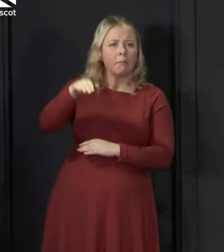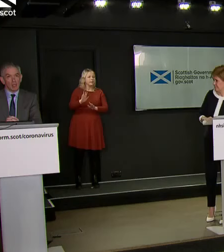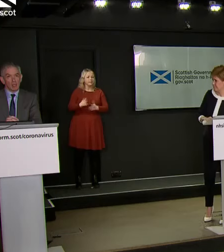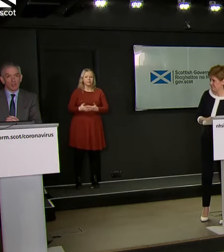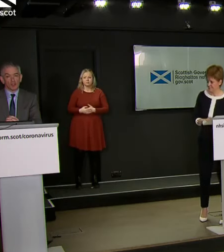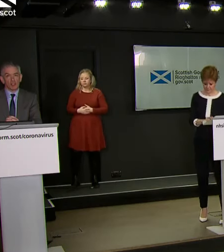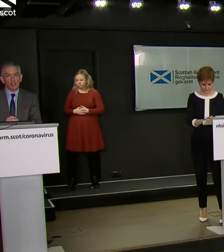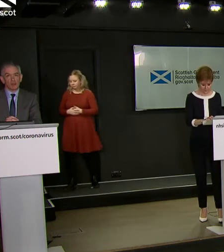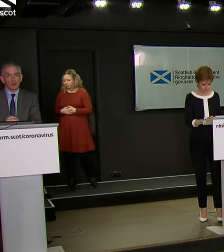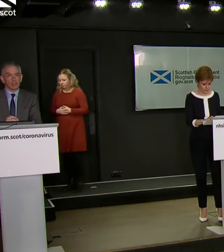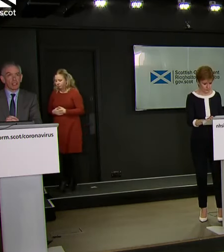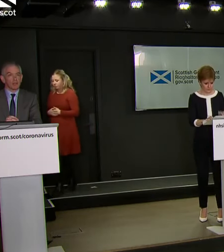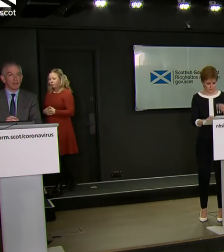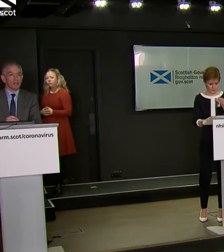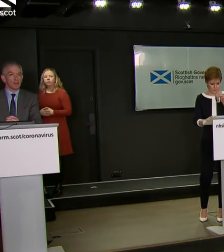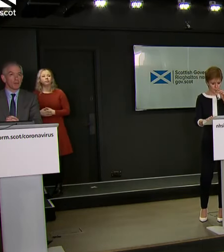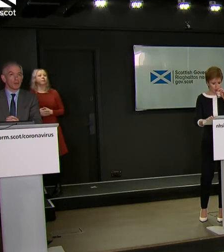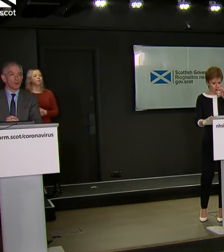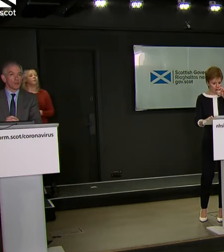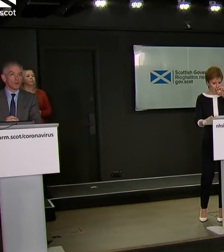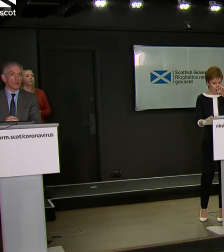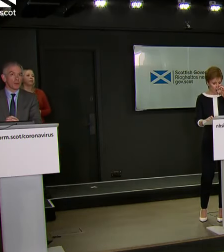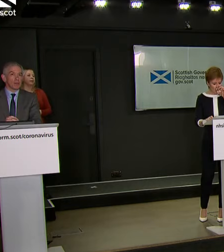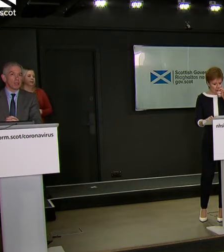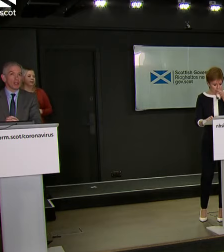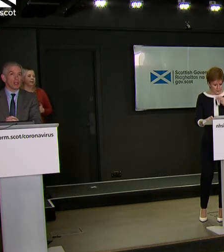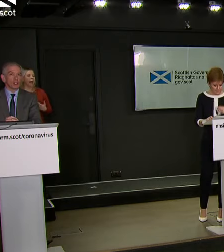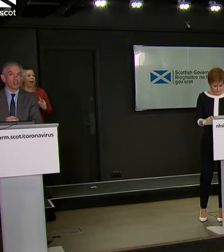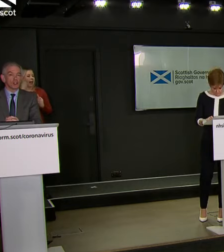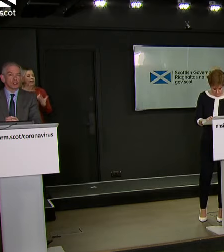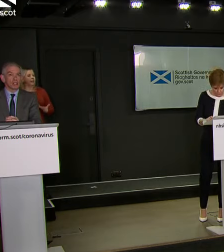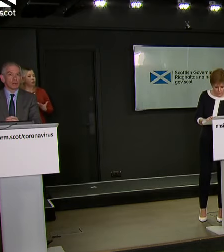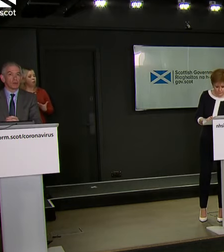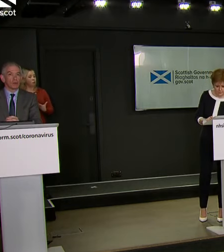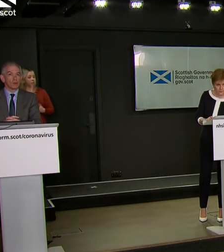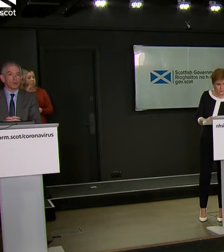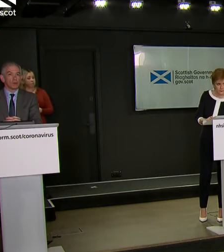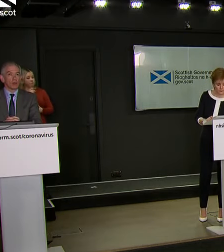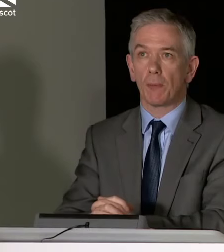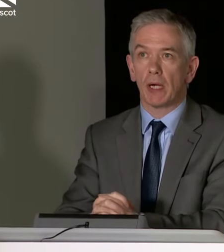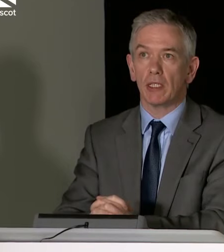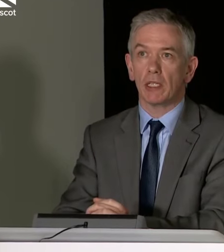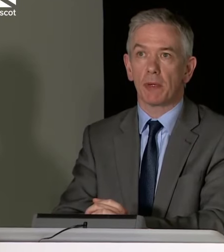Yes, so I think at this moment in time we can be encouraged really quite markedly by